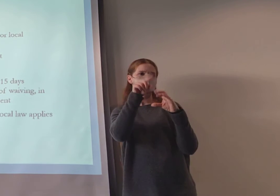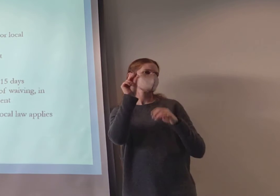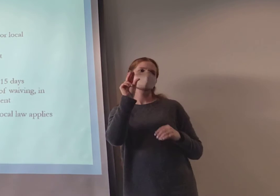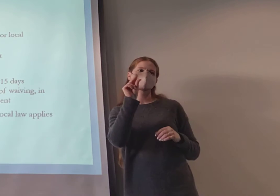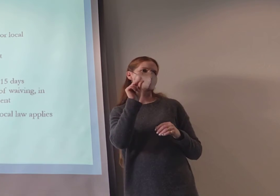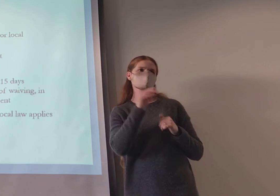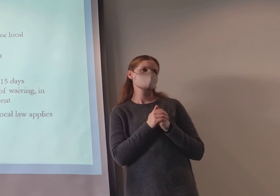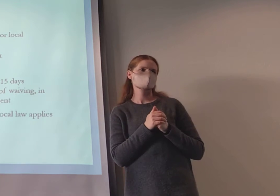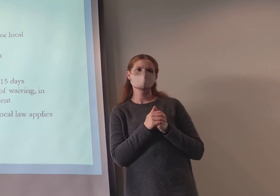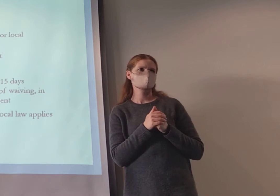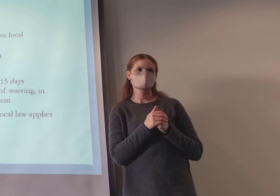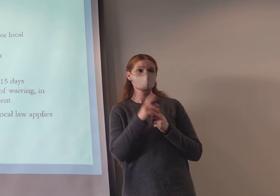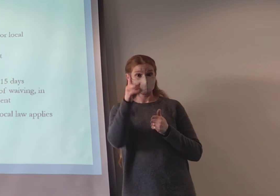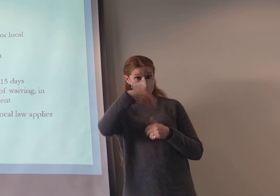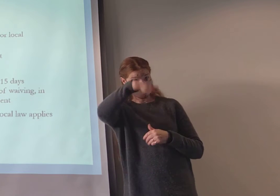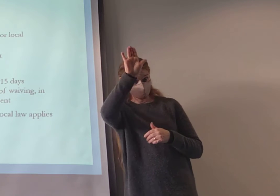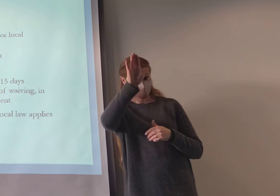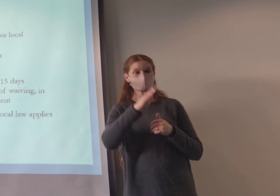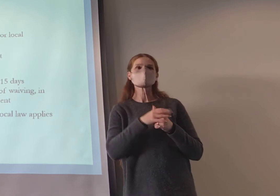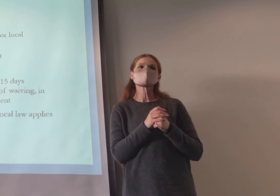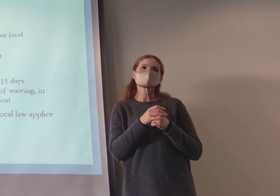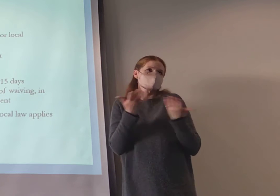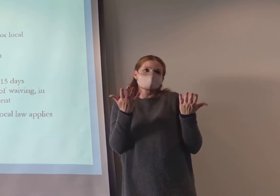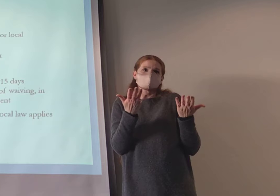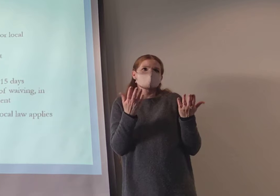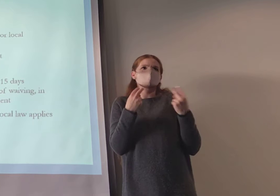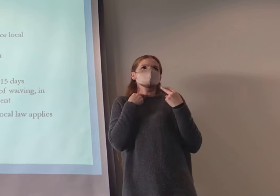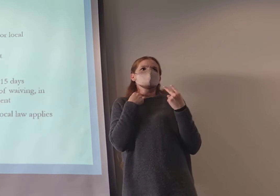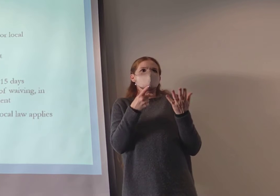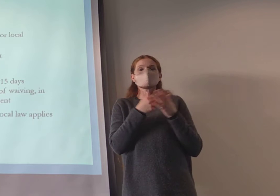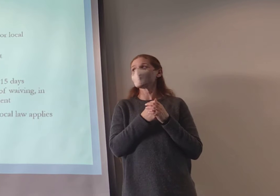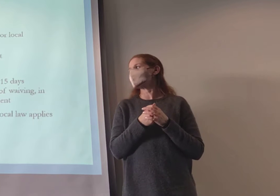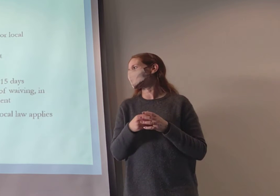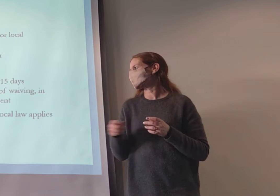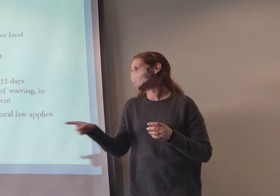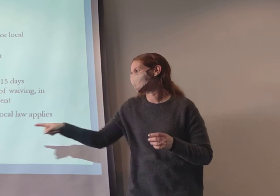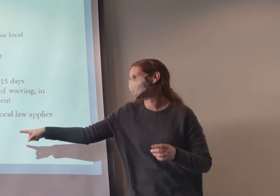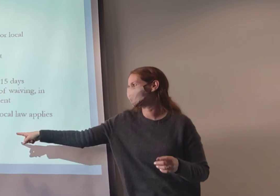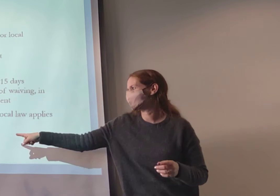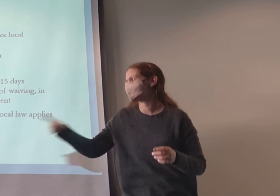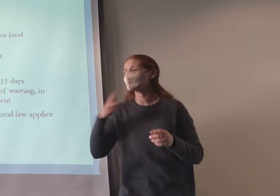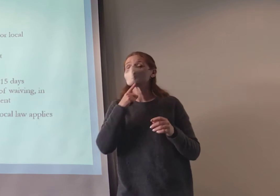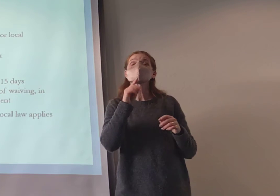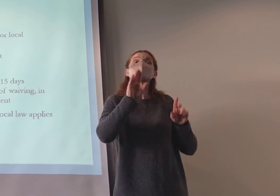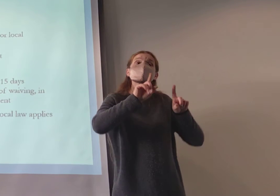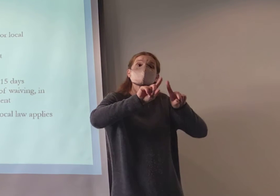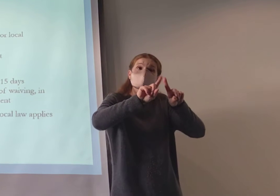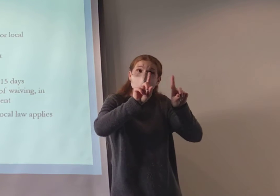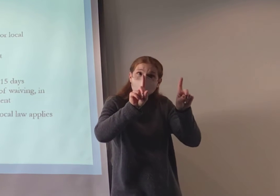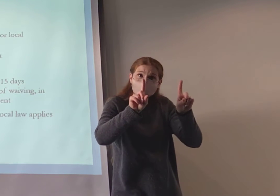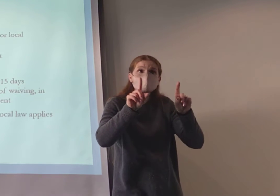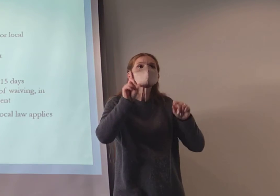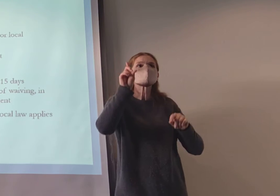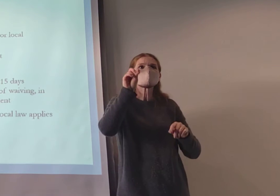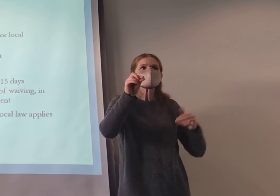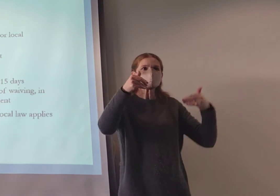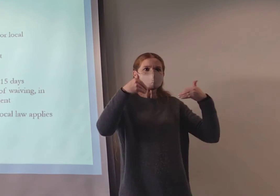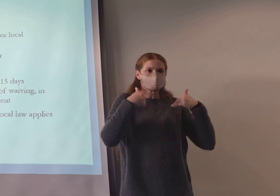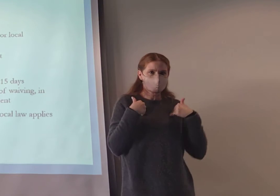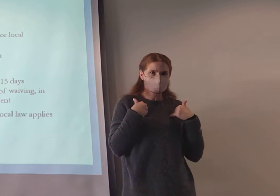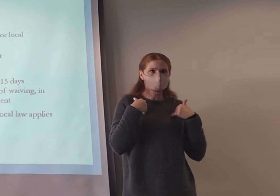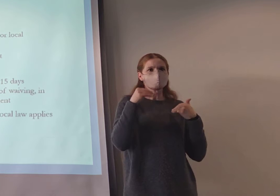Down here I say, but the city of San Diego no-fault eviction moratorium, and I'll explain